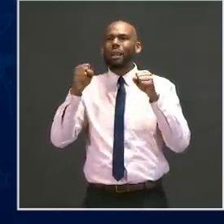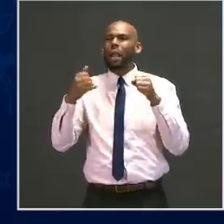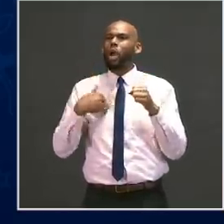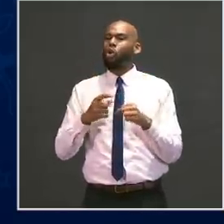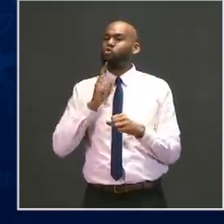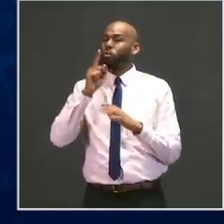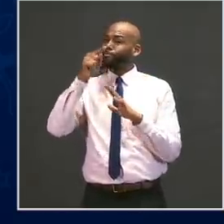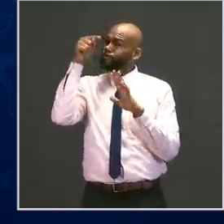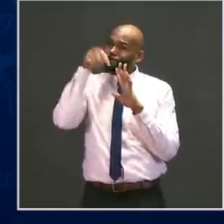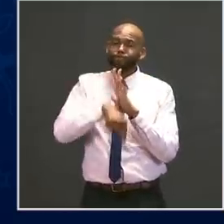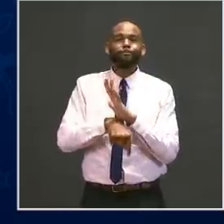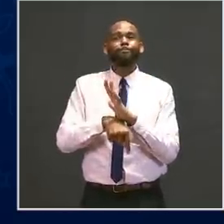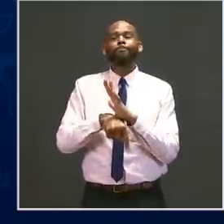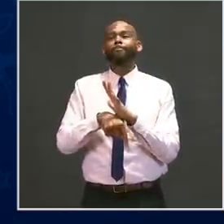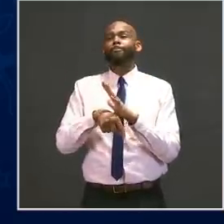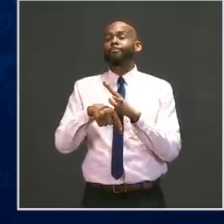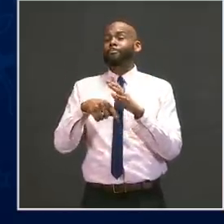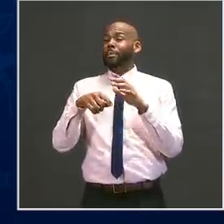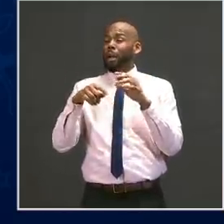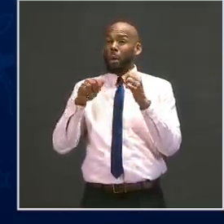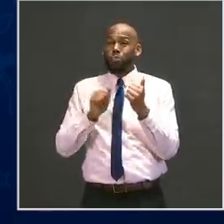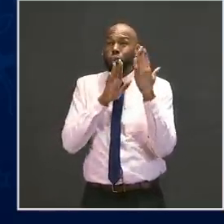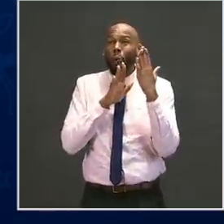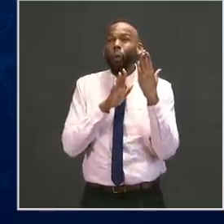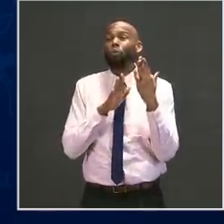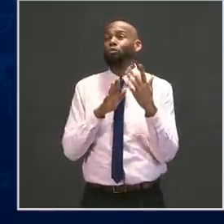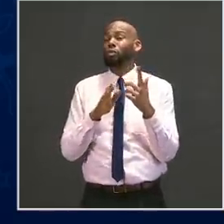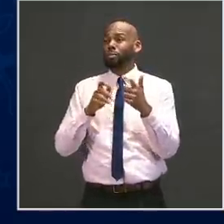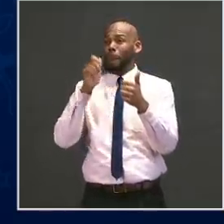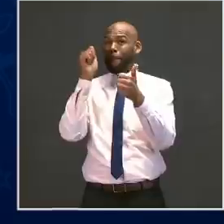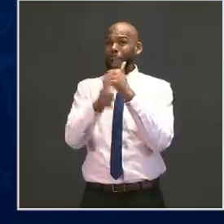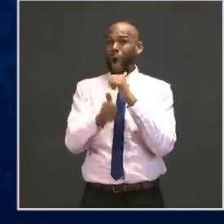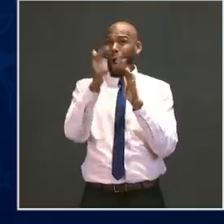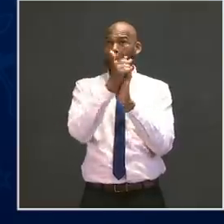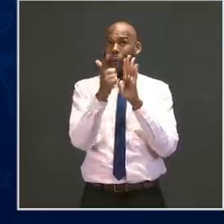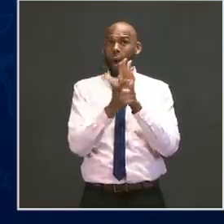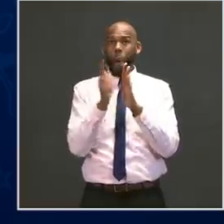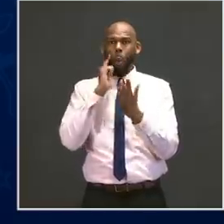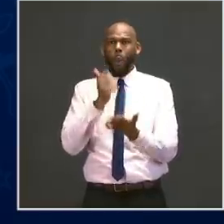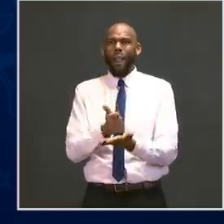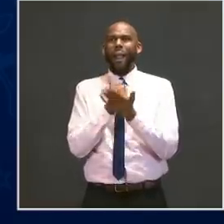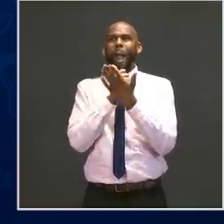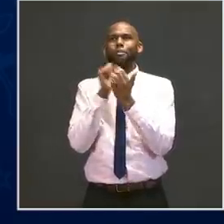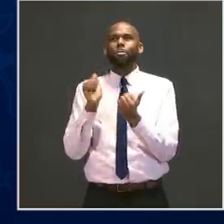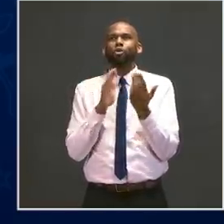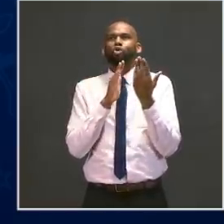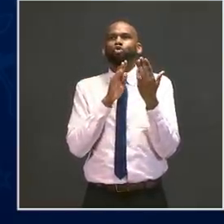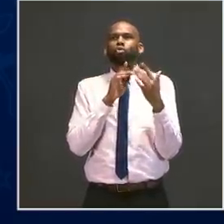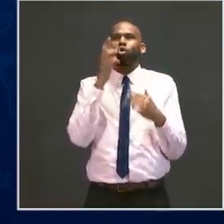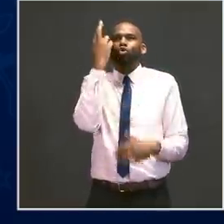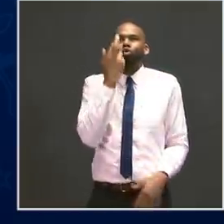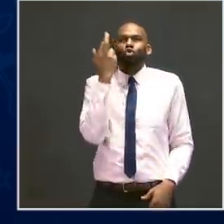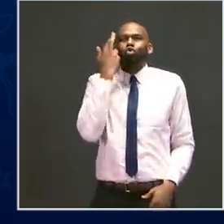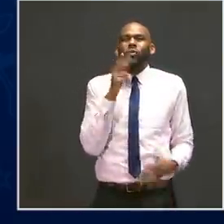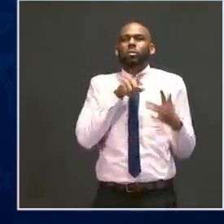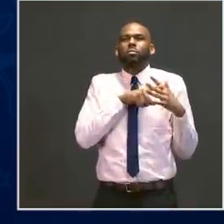approach to immigration, by passing a law that will help address the root causes that -- in the countries that are leading people